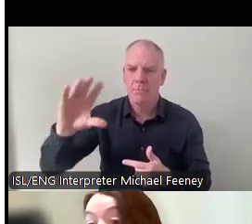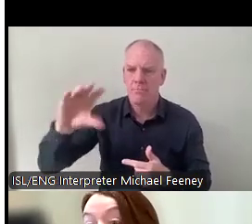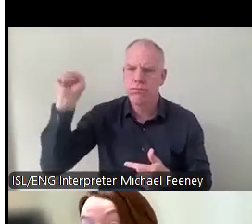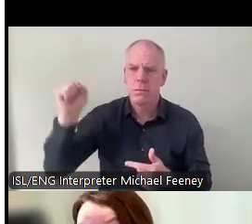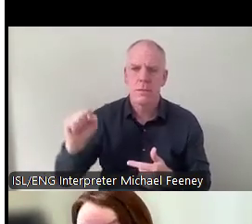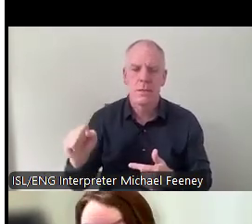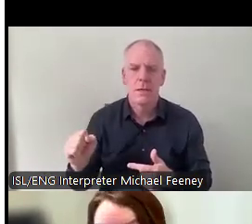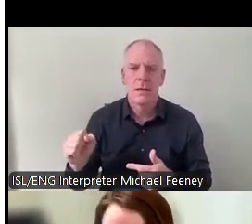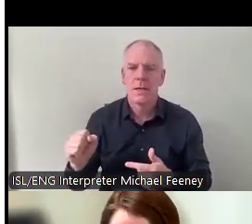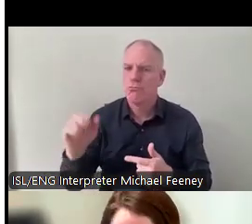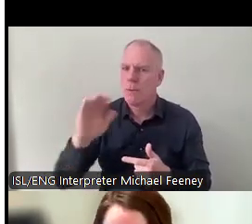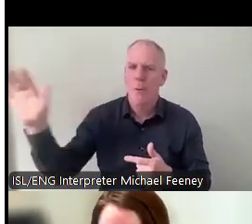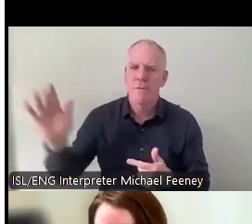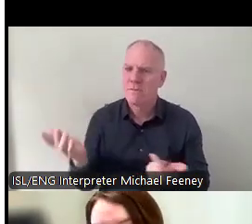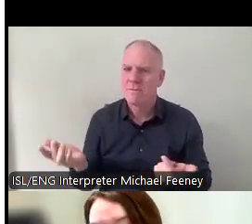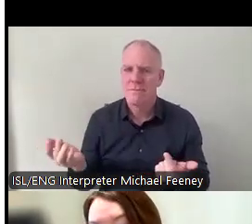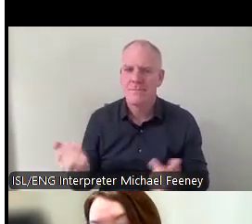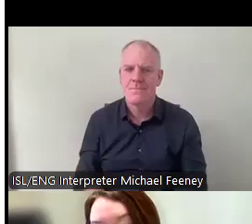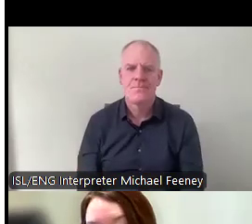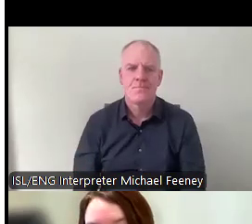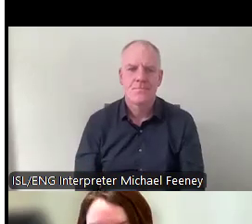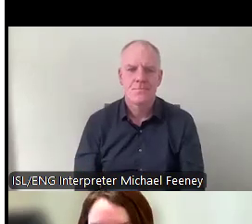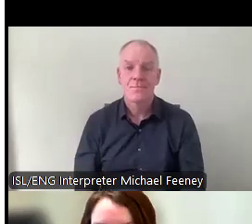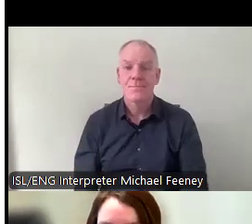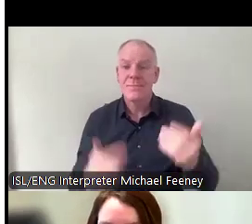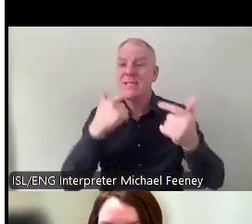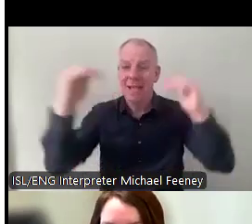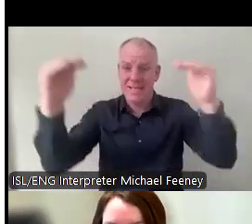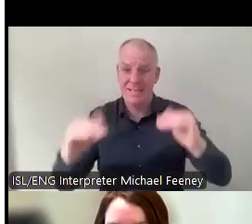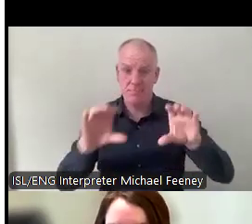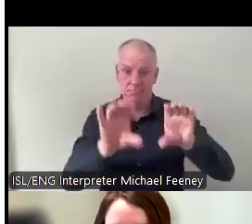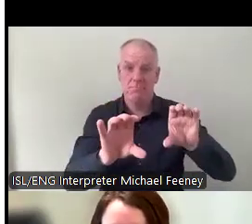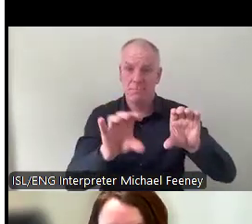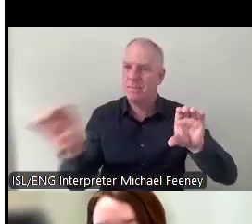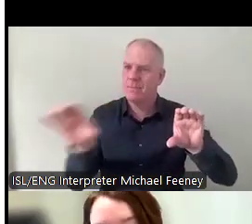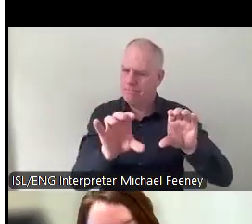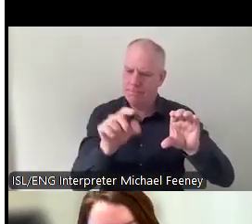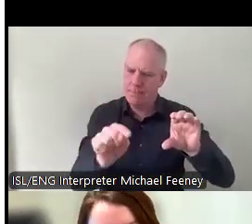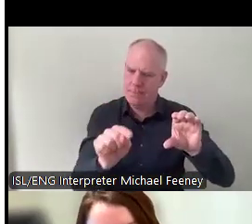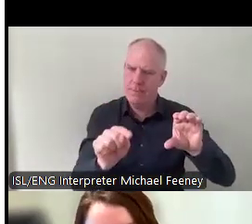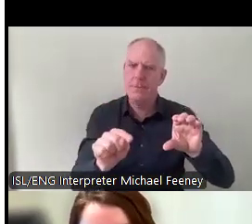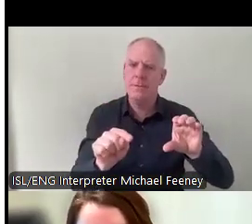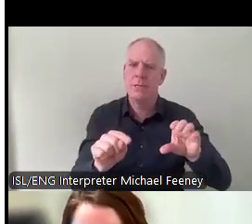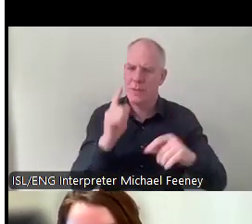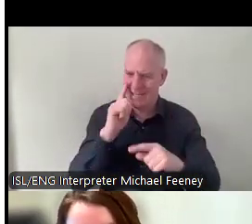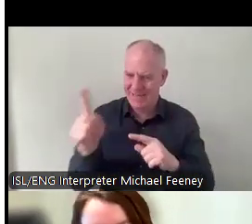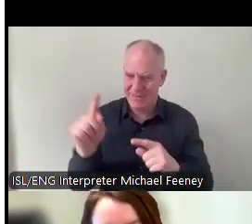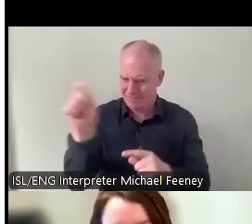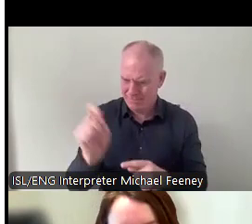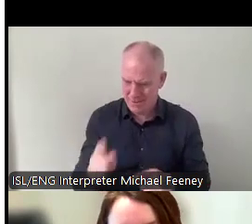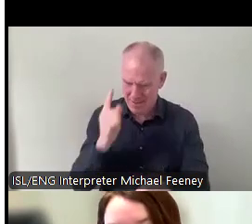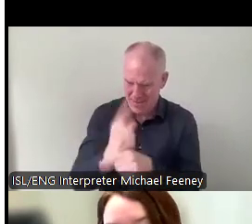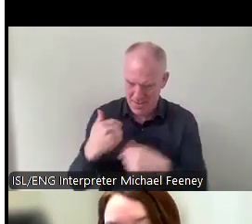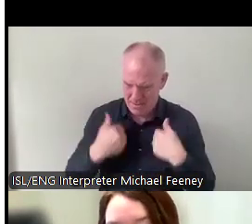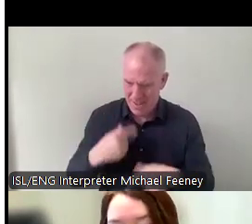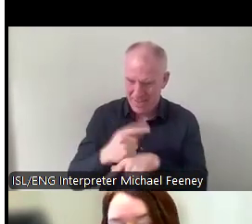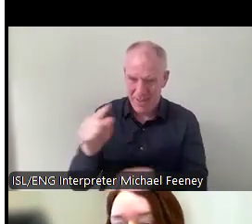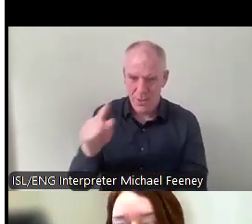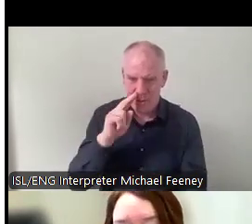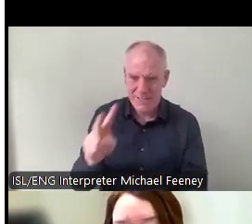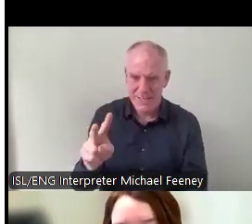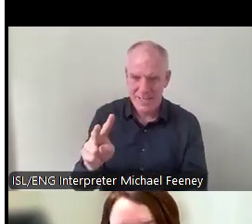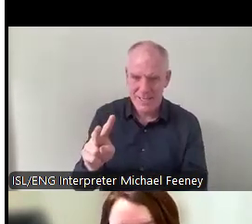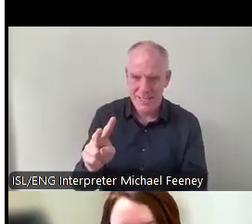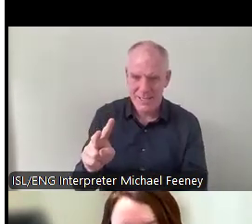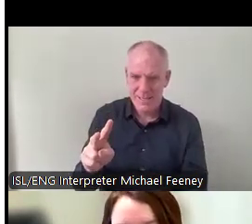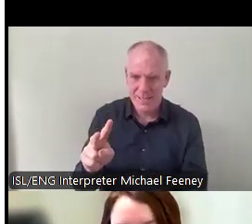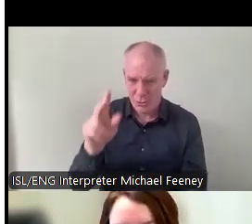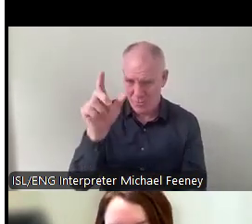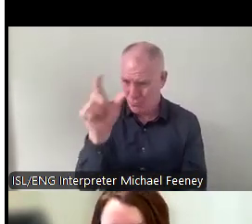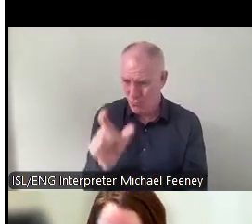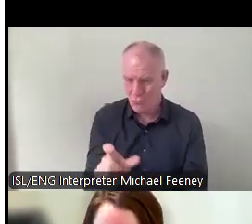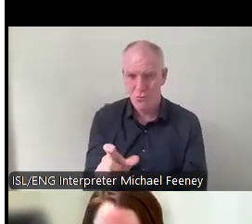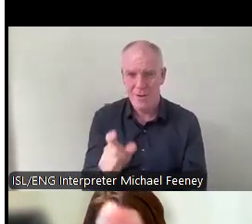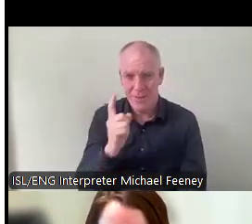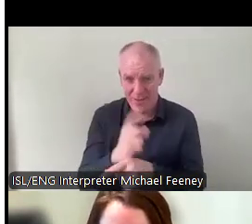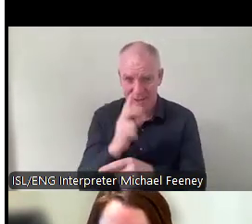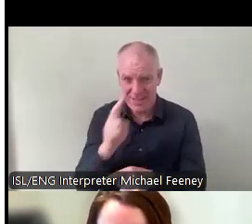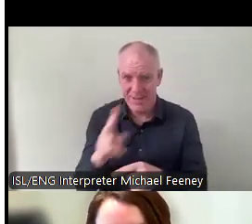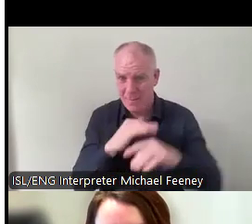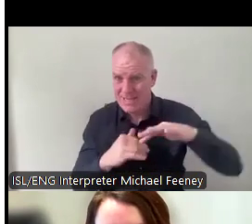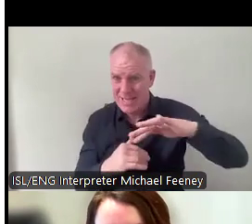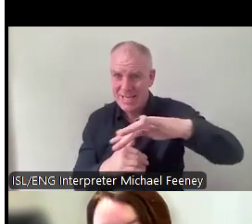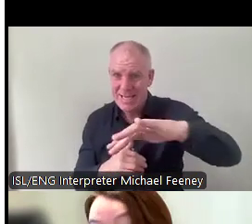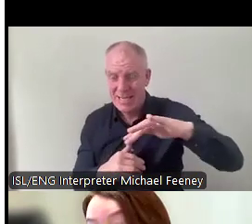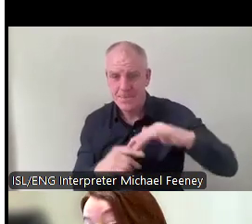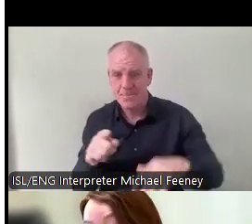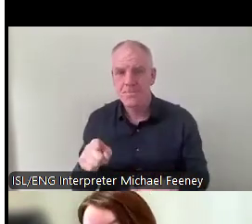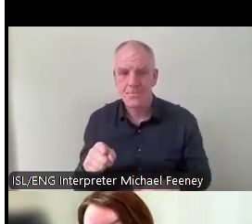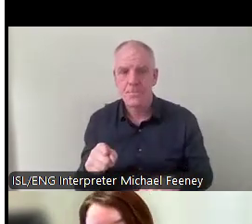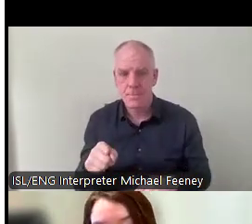quickly removed. And below, you can see a different level of finish. You can see this character that's just there in the fringes of the sea. He was more fully finished in